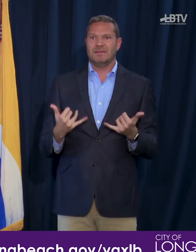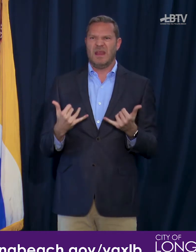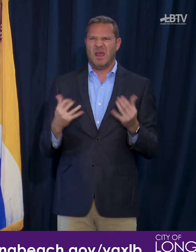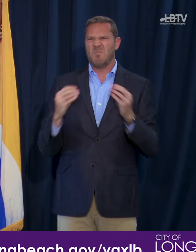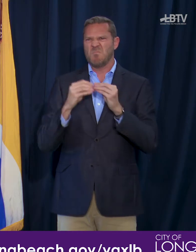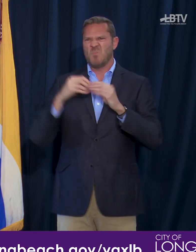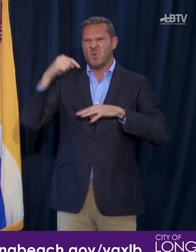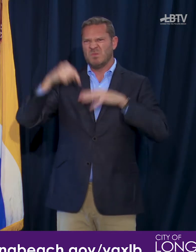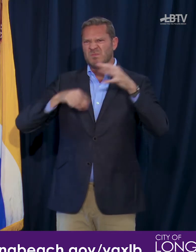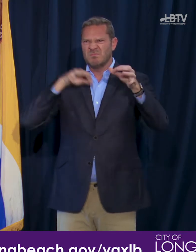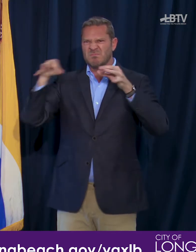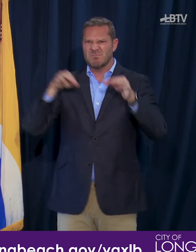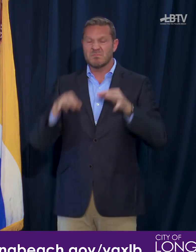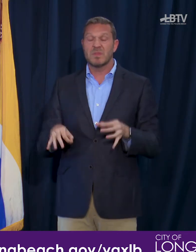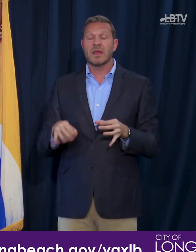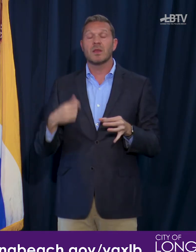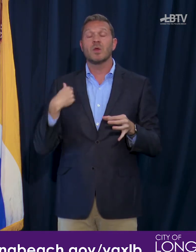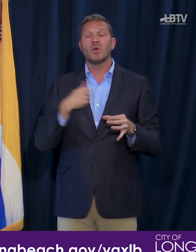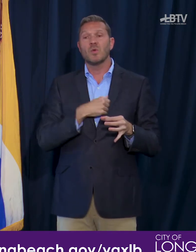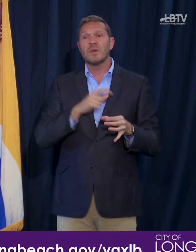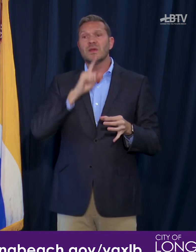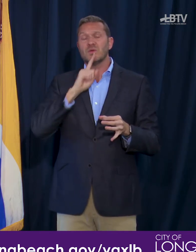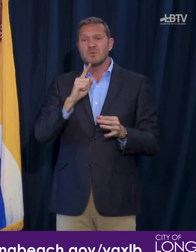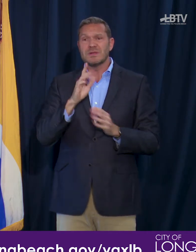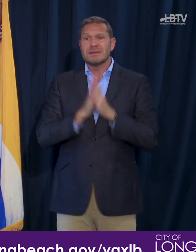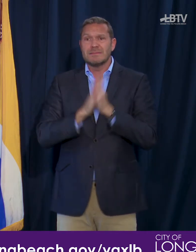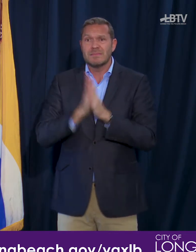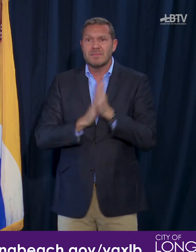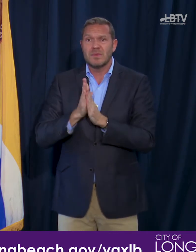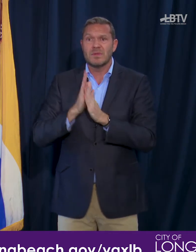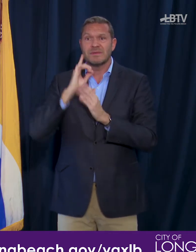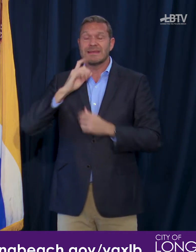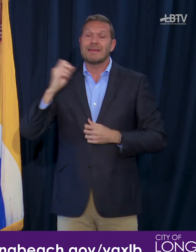We're eager to get back to some semblance of normality and because we've been able to